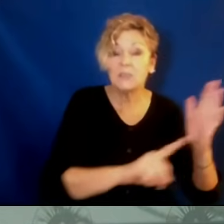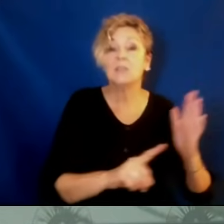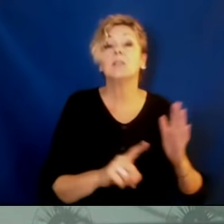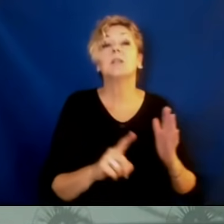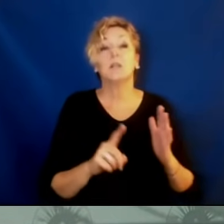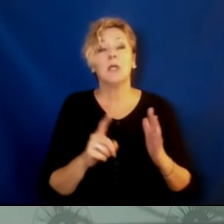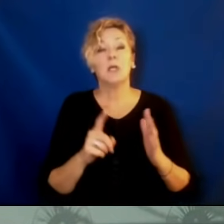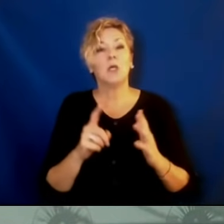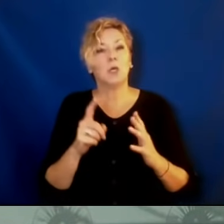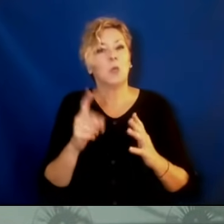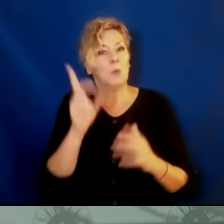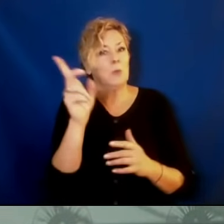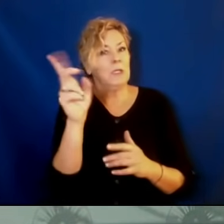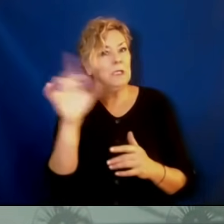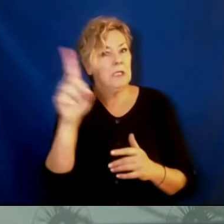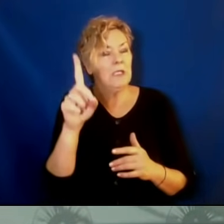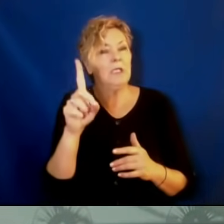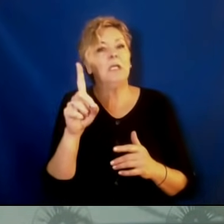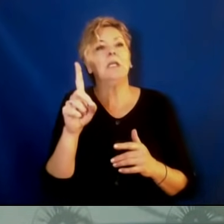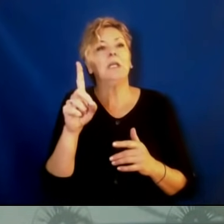We are to follow their advice first and